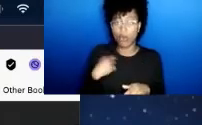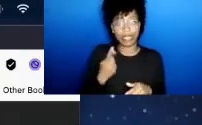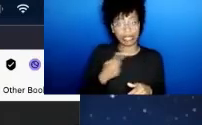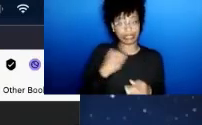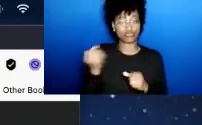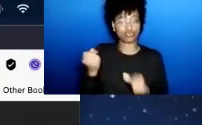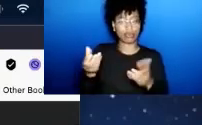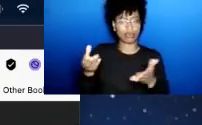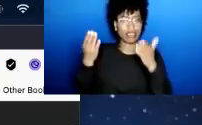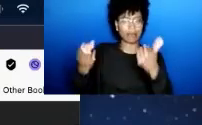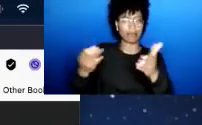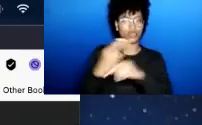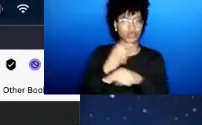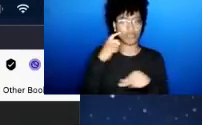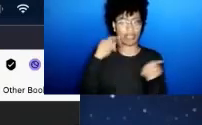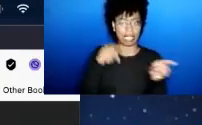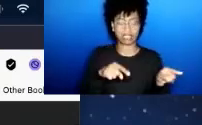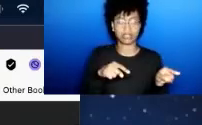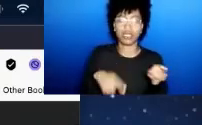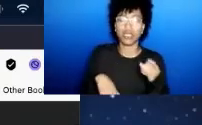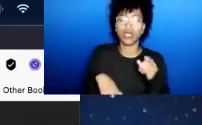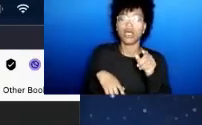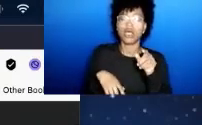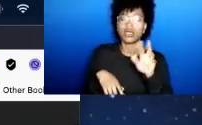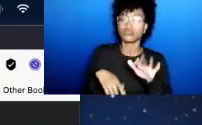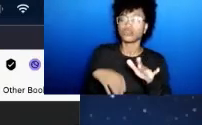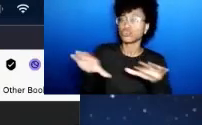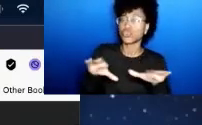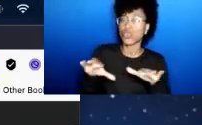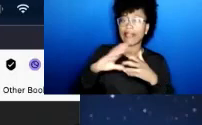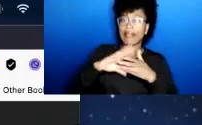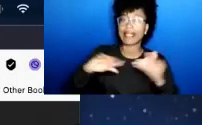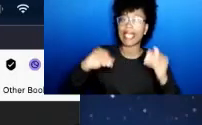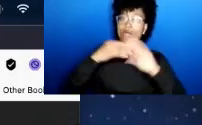that you use 06:35:23 are to do narrations to explain your